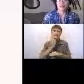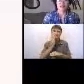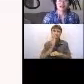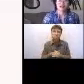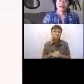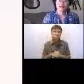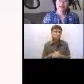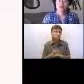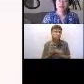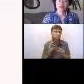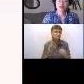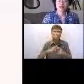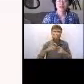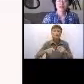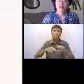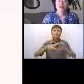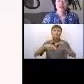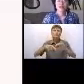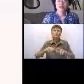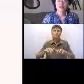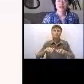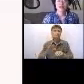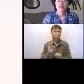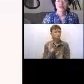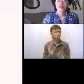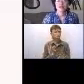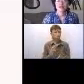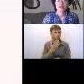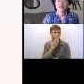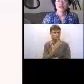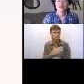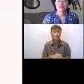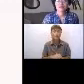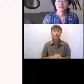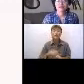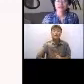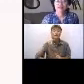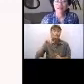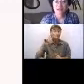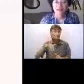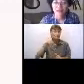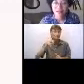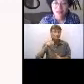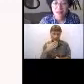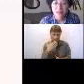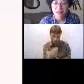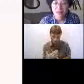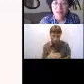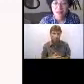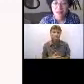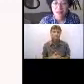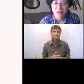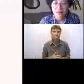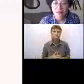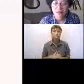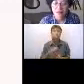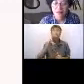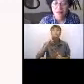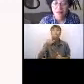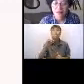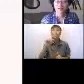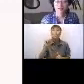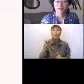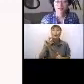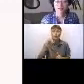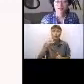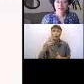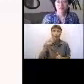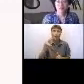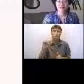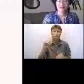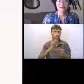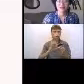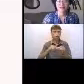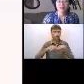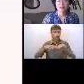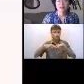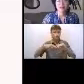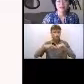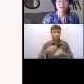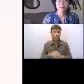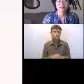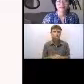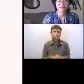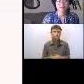And this is what it looks like... thank you. Thanks Johanne.